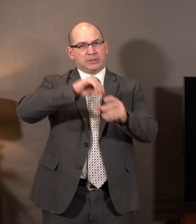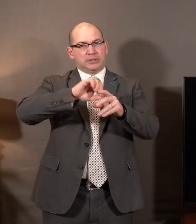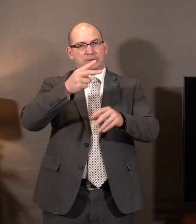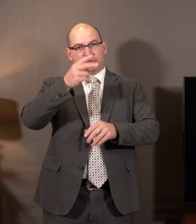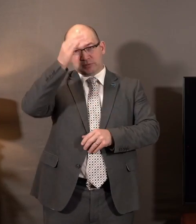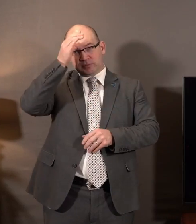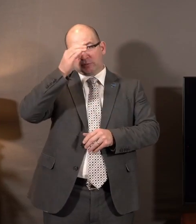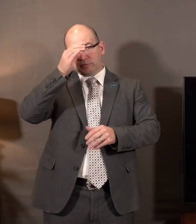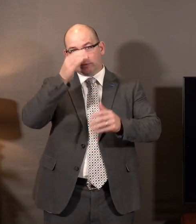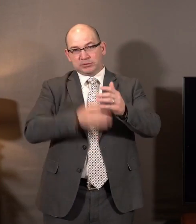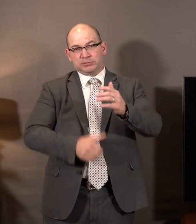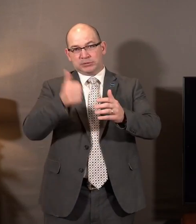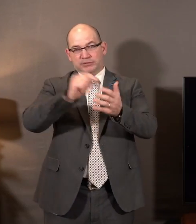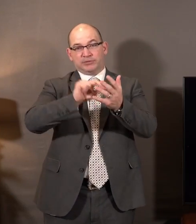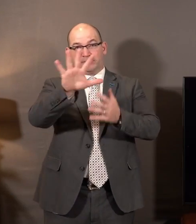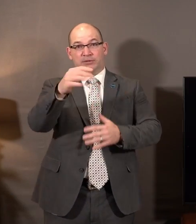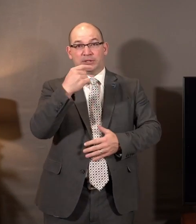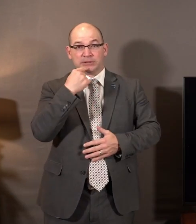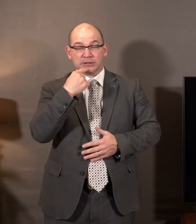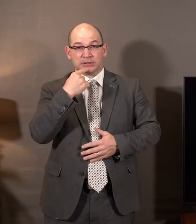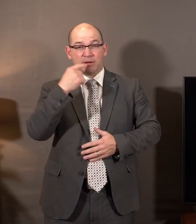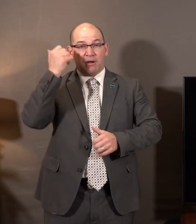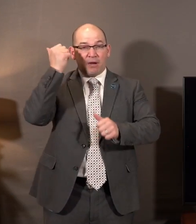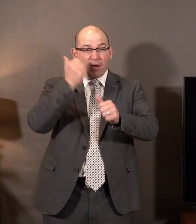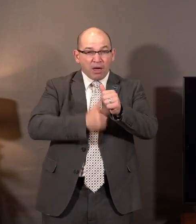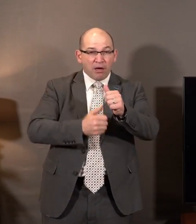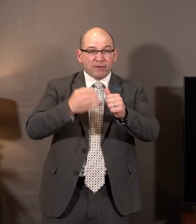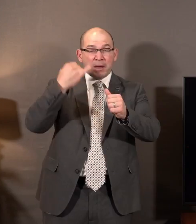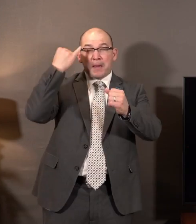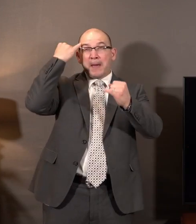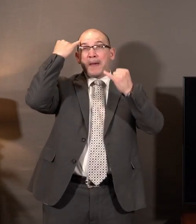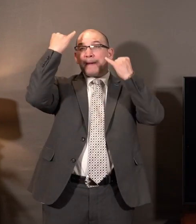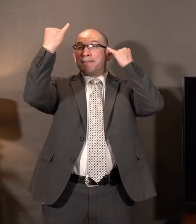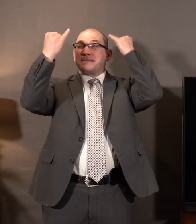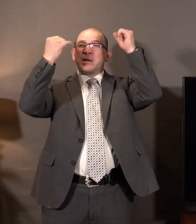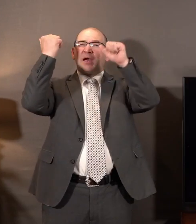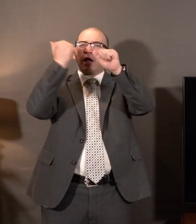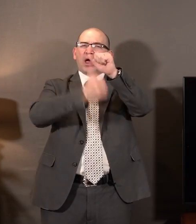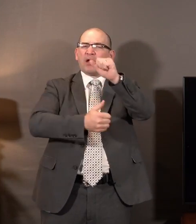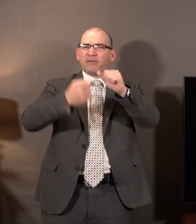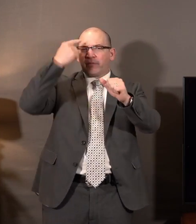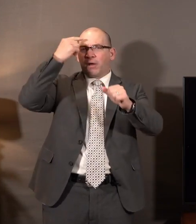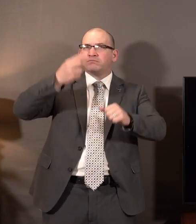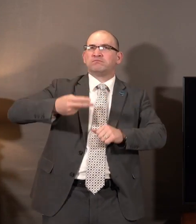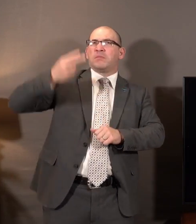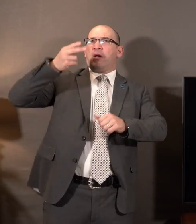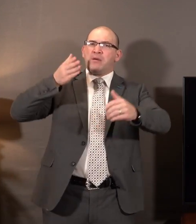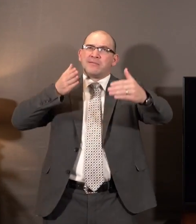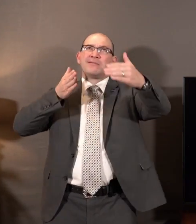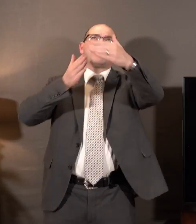verse 5 casting down imaginations and every high thing that exalteth itself